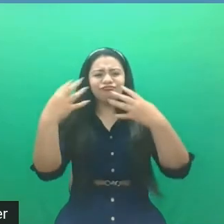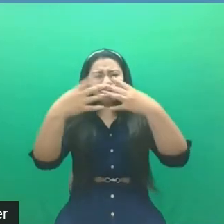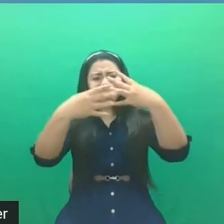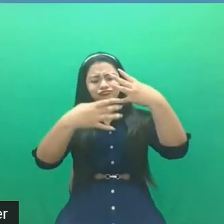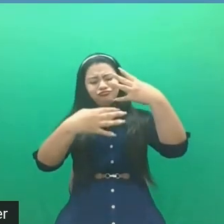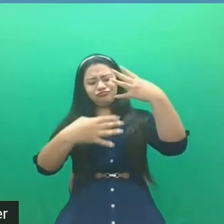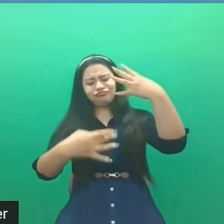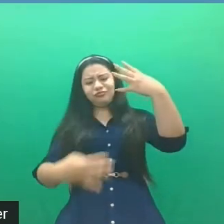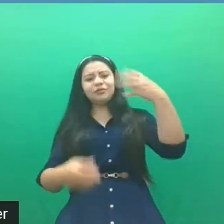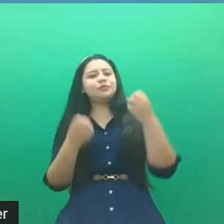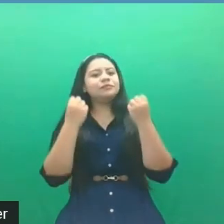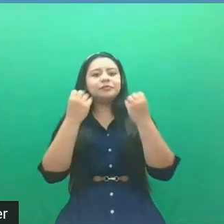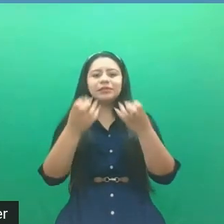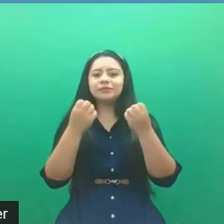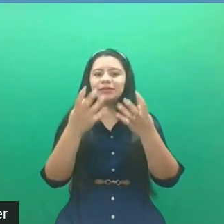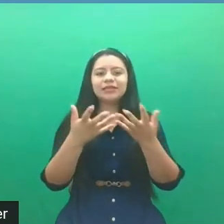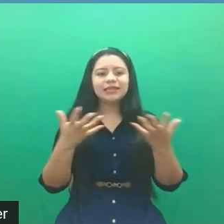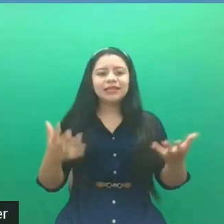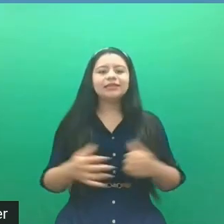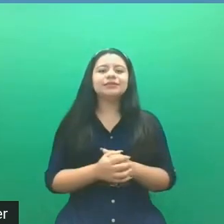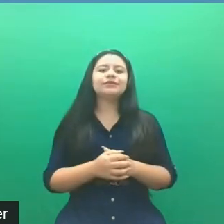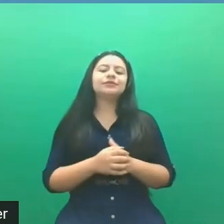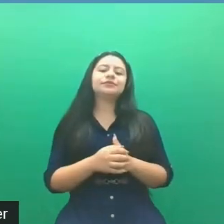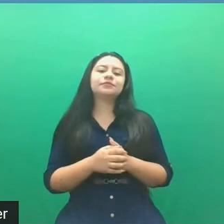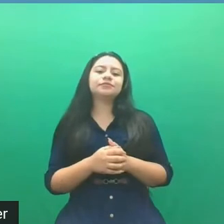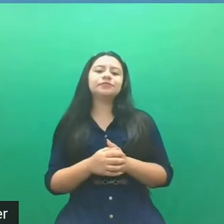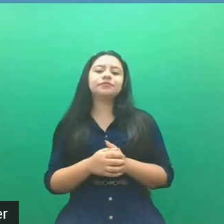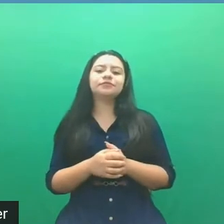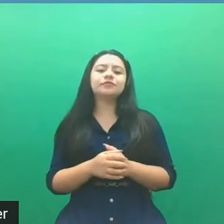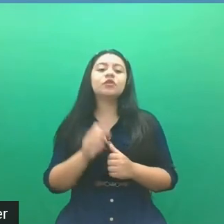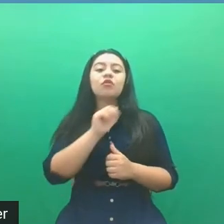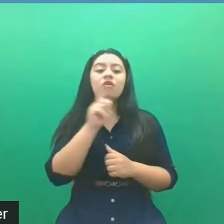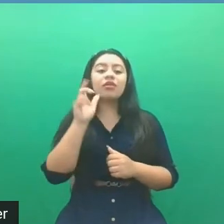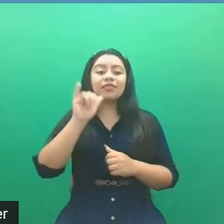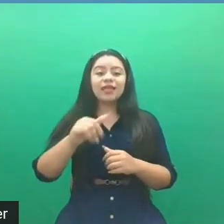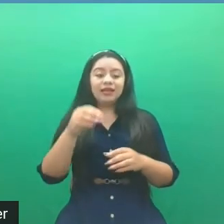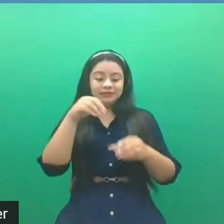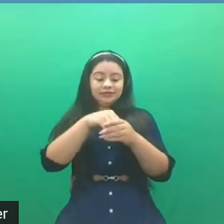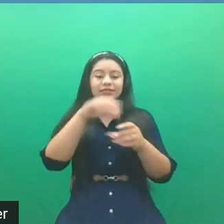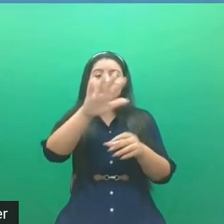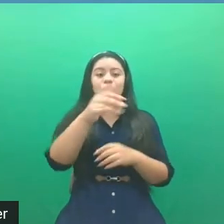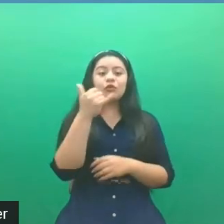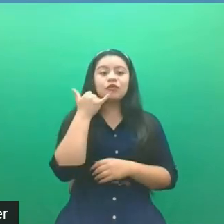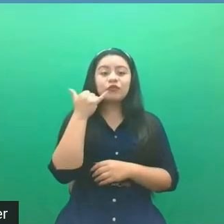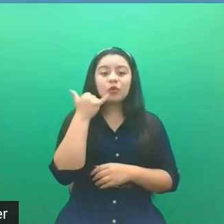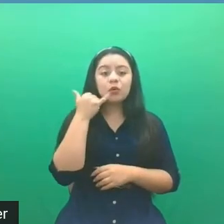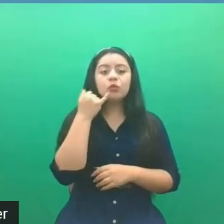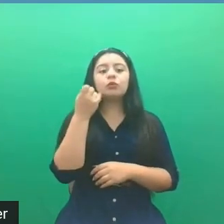called voiceover, all hearing aid compatibility, all of that is built into your ios devices. And